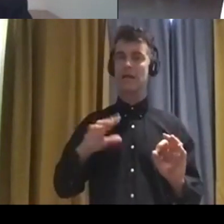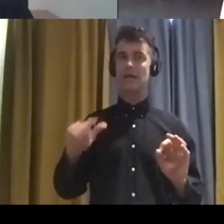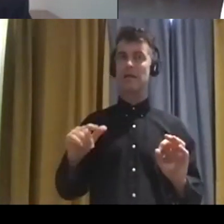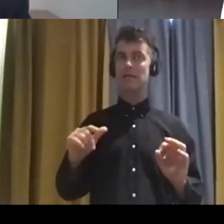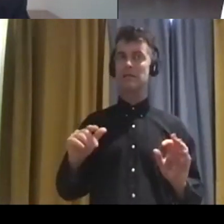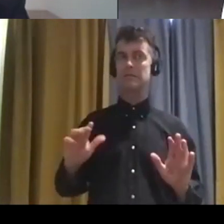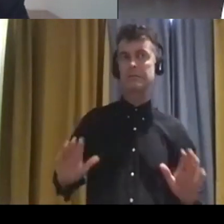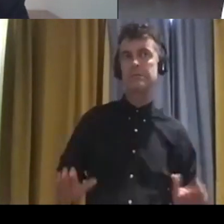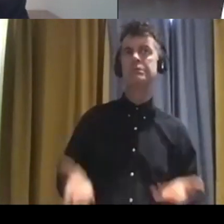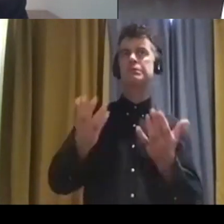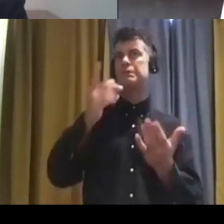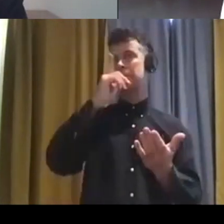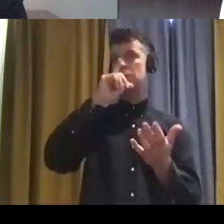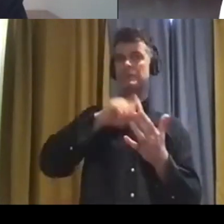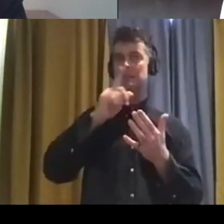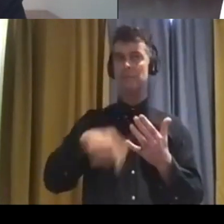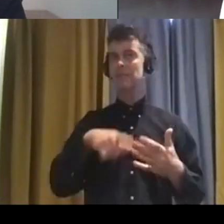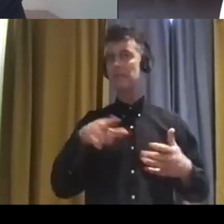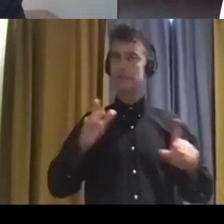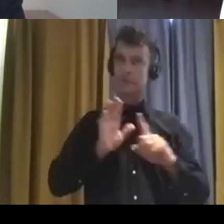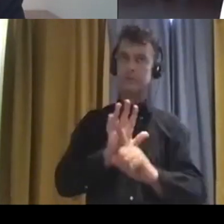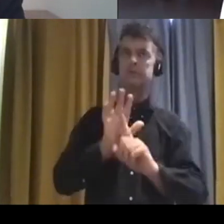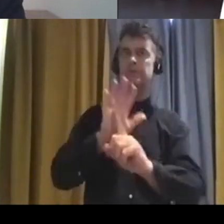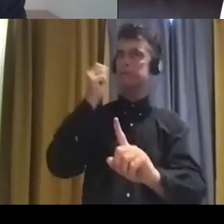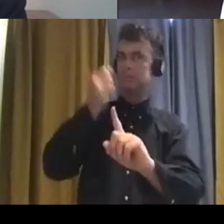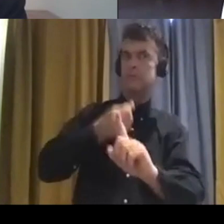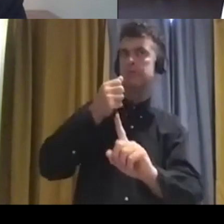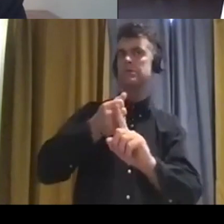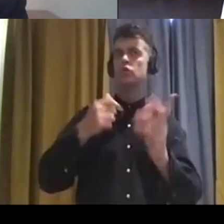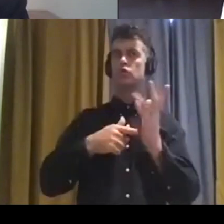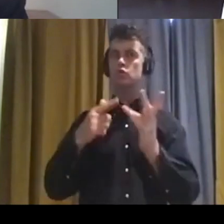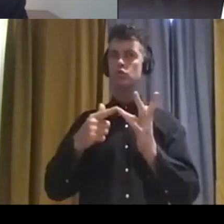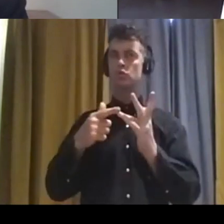people with disability and working with providers to really march that charge for change and